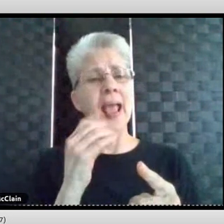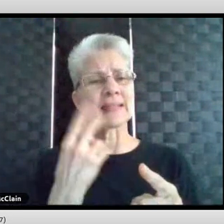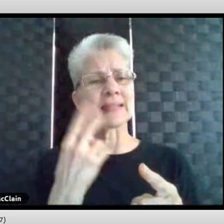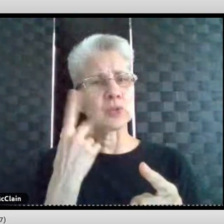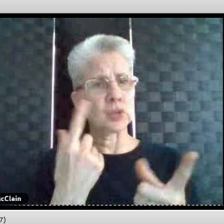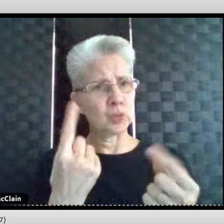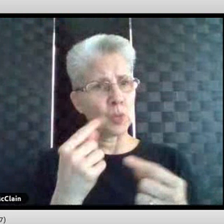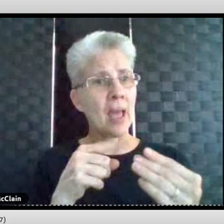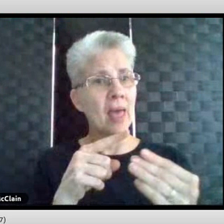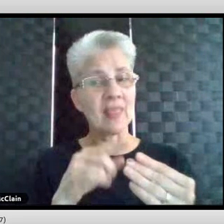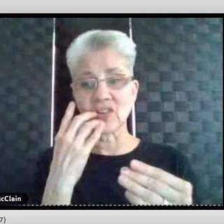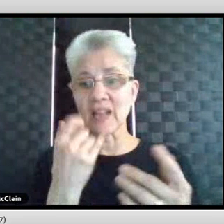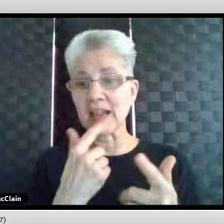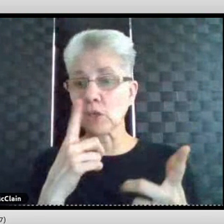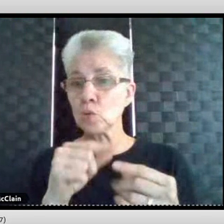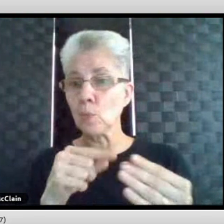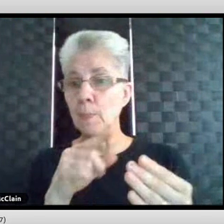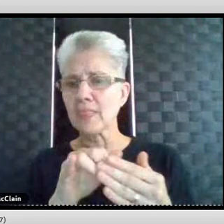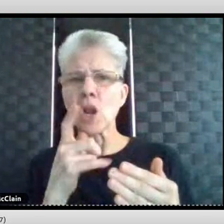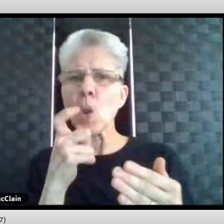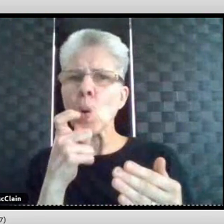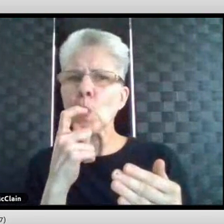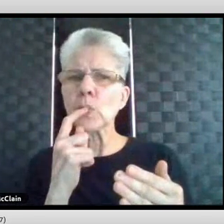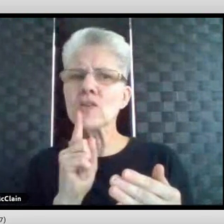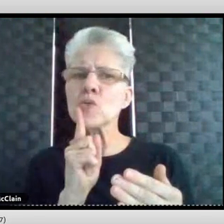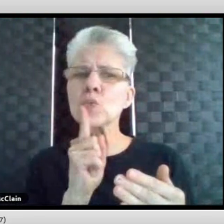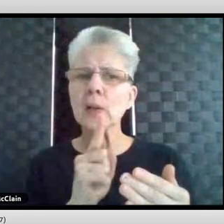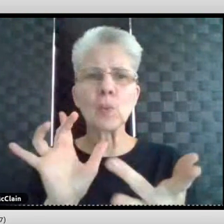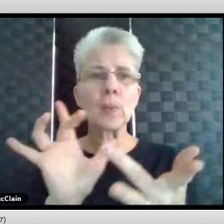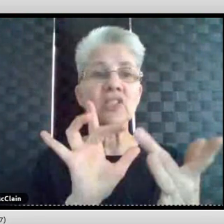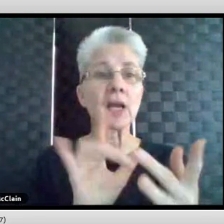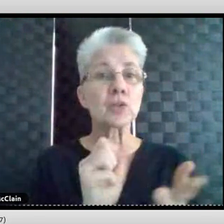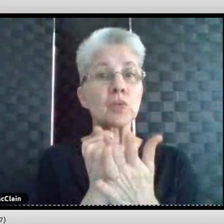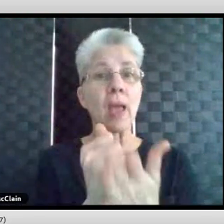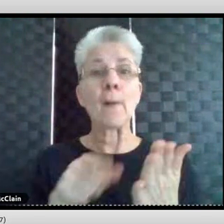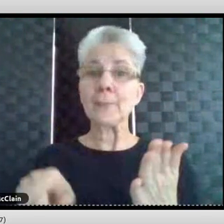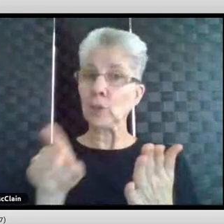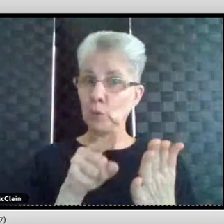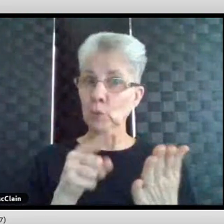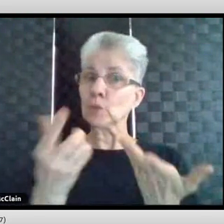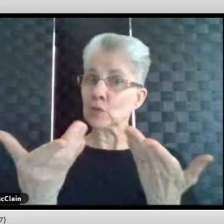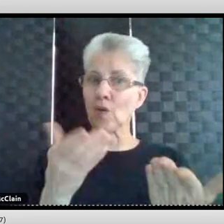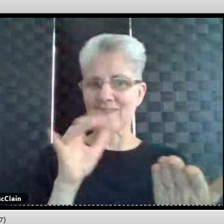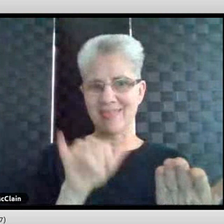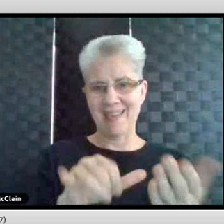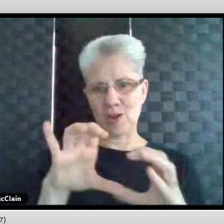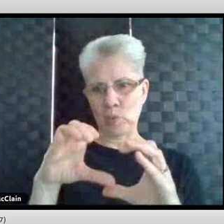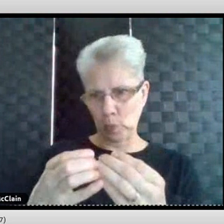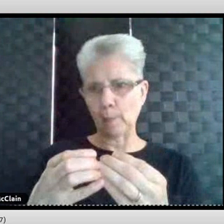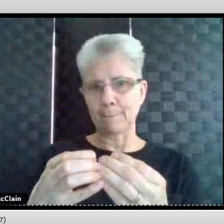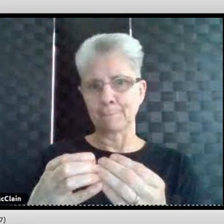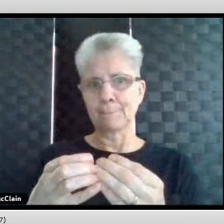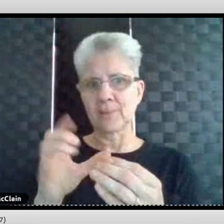and if there isn't anything you could do about that, who could you reach out to help you serve that piece of your long tail.